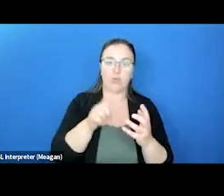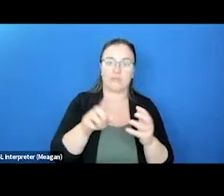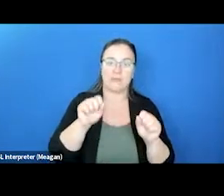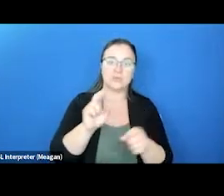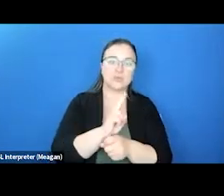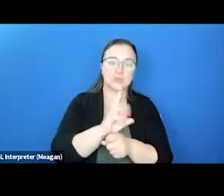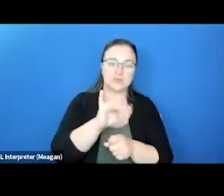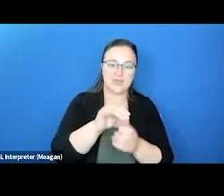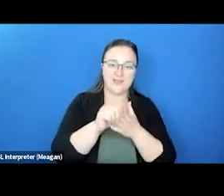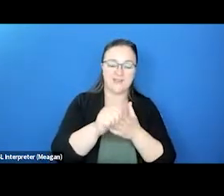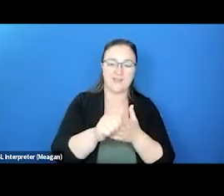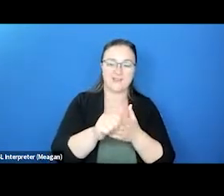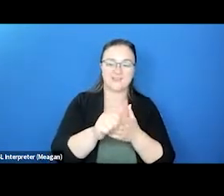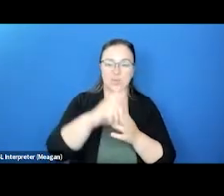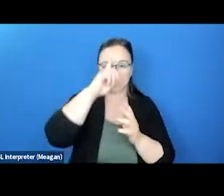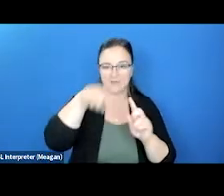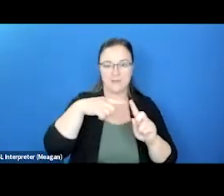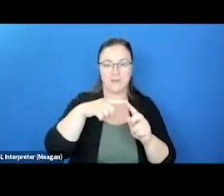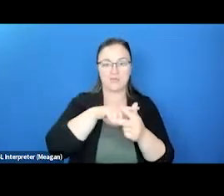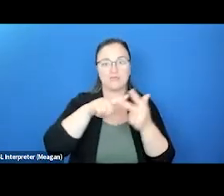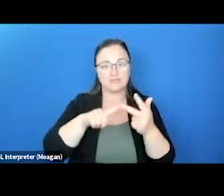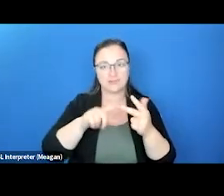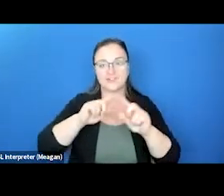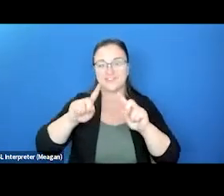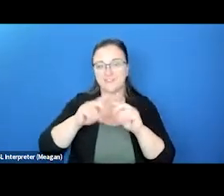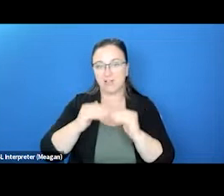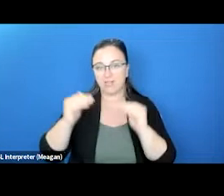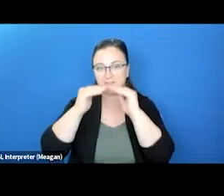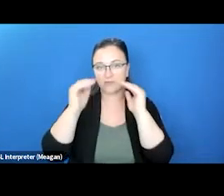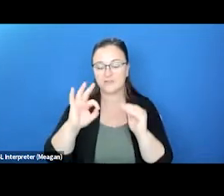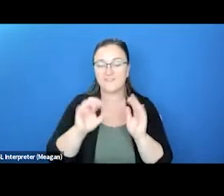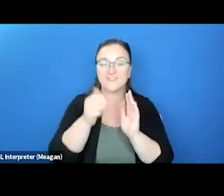to think about these sort of three levels of self-care and resiliency.